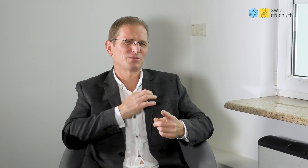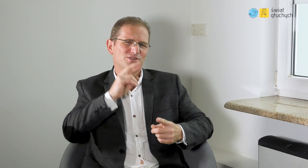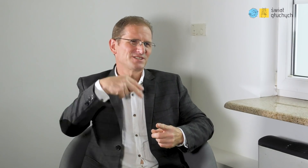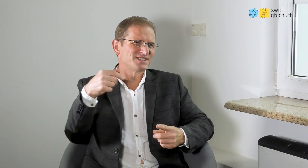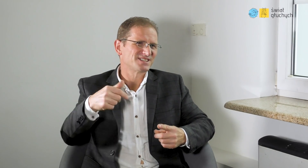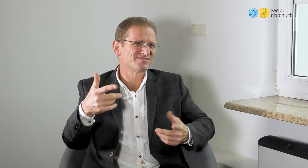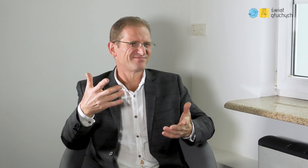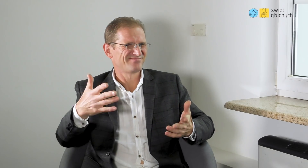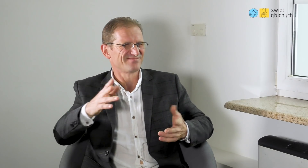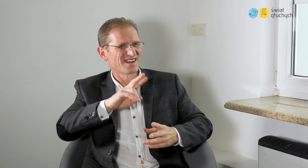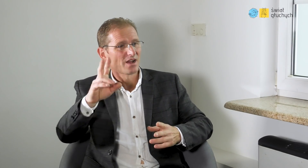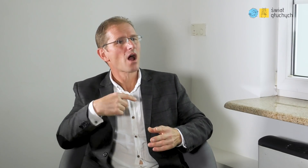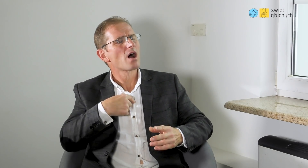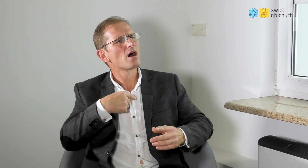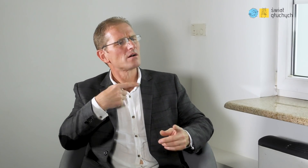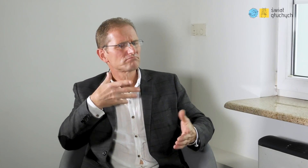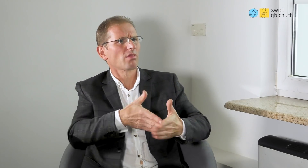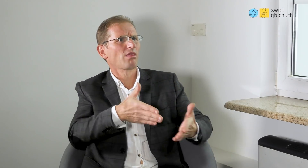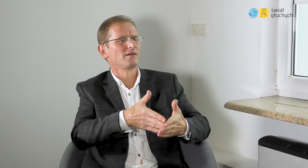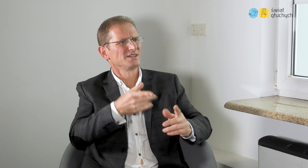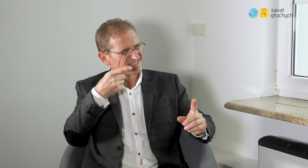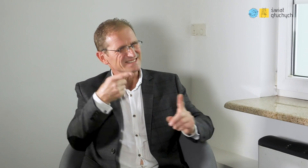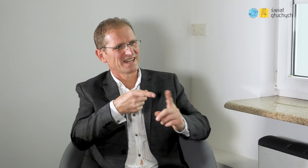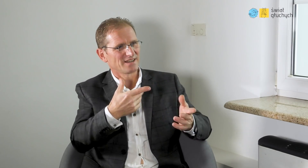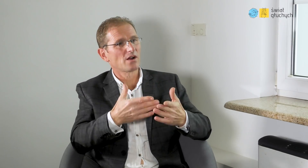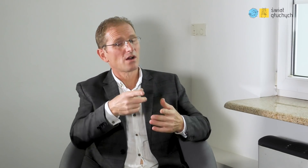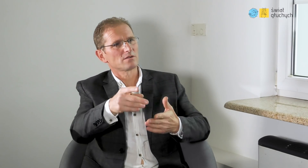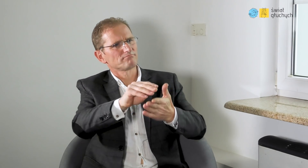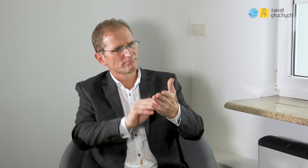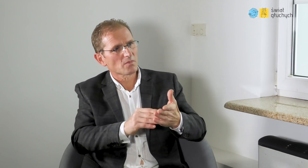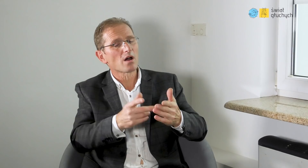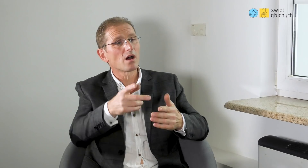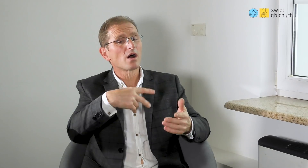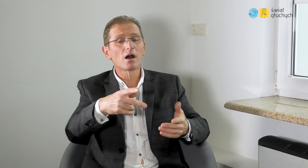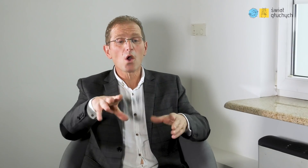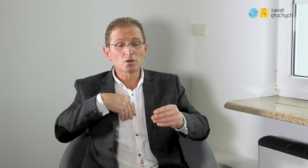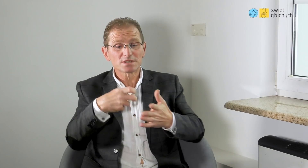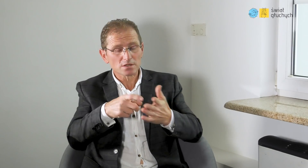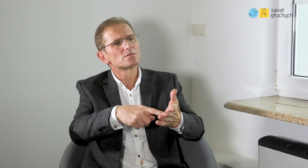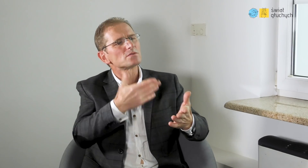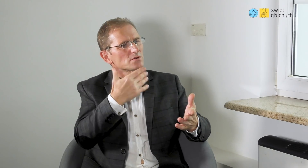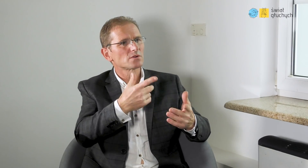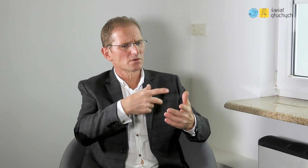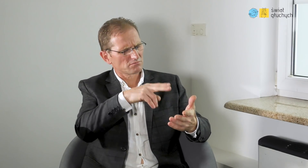It is a roadblock in various situations, But that's why I want there to be a PJM law. When I receive various letters, I try to read them,